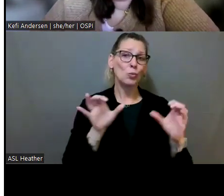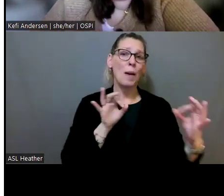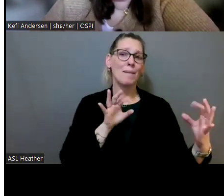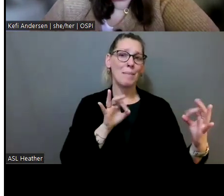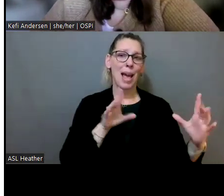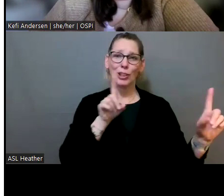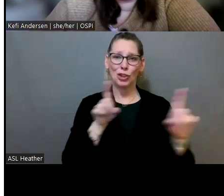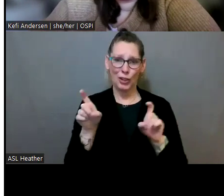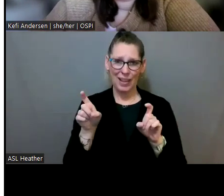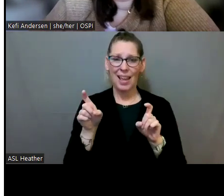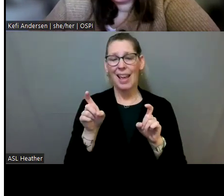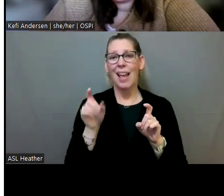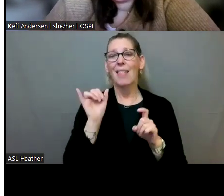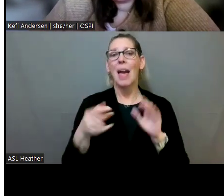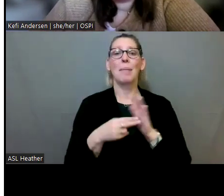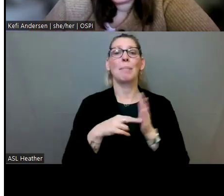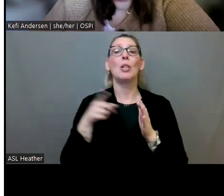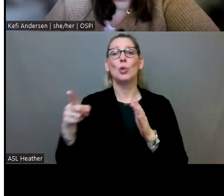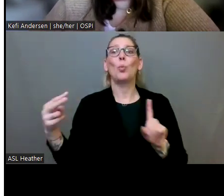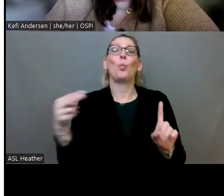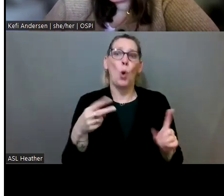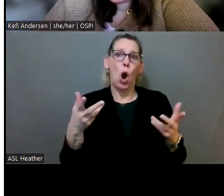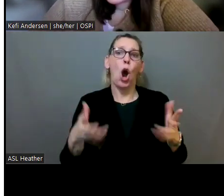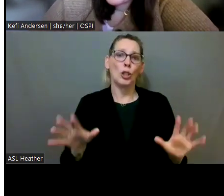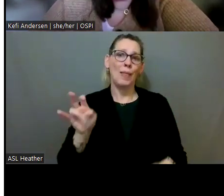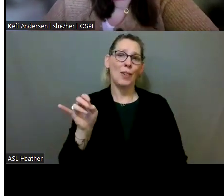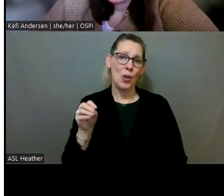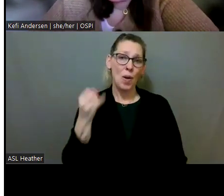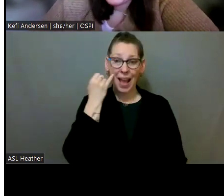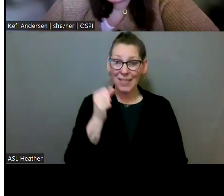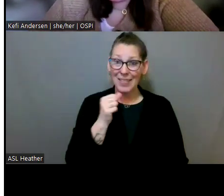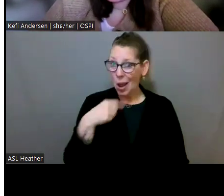and that just signals to us that you watched the video because otherwise we wouldn't know.